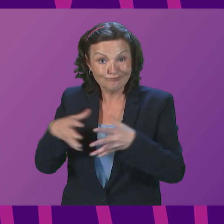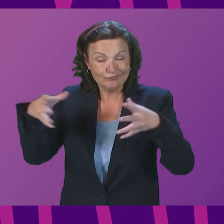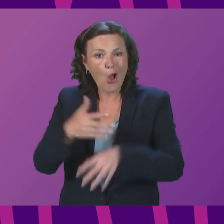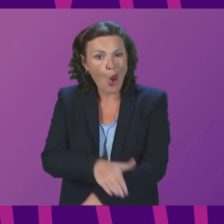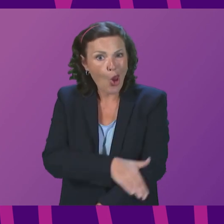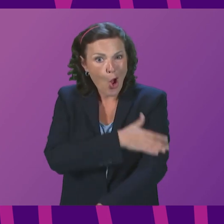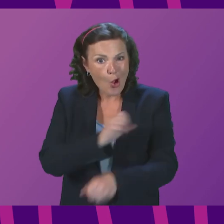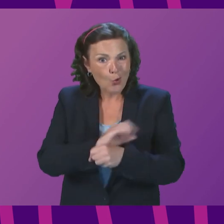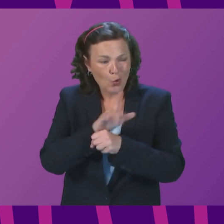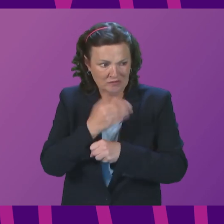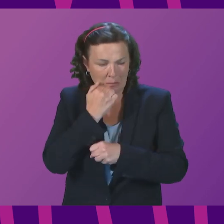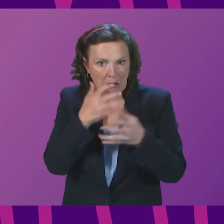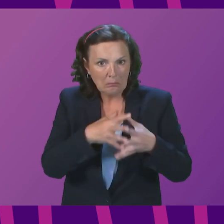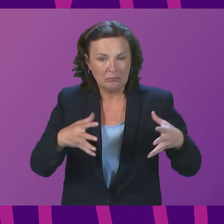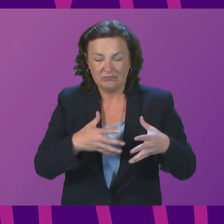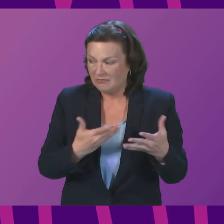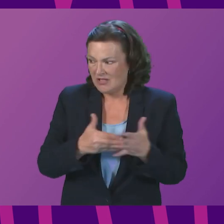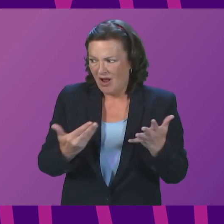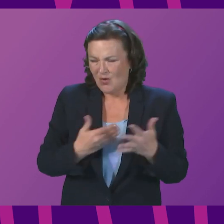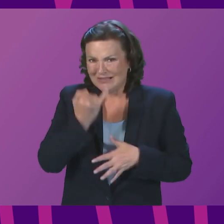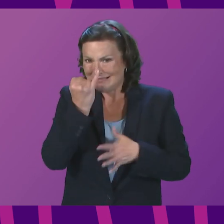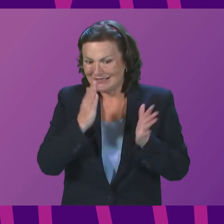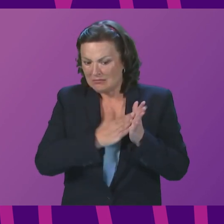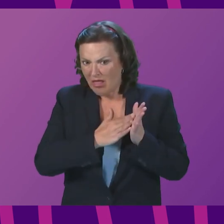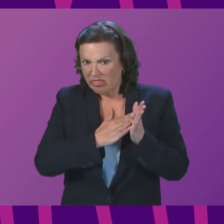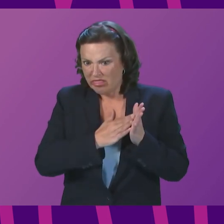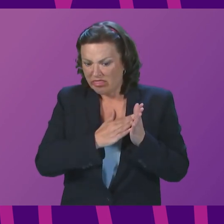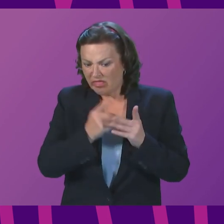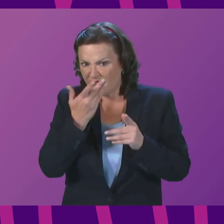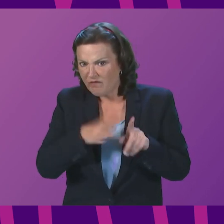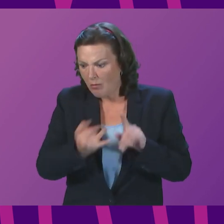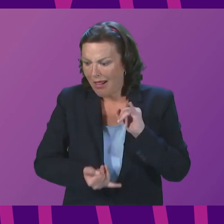It is more than six months since many people had their third vaccination, including people